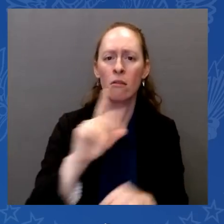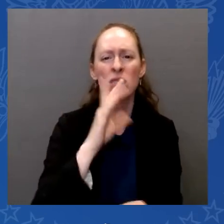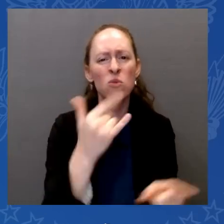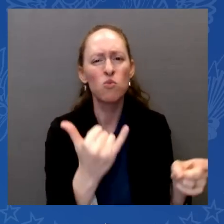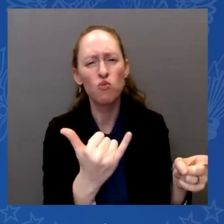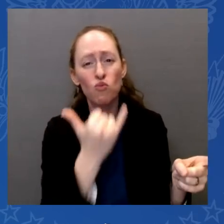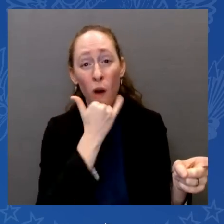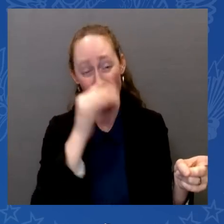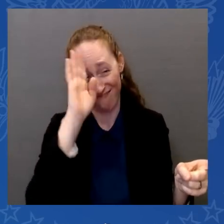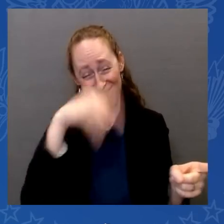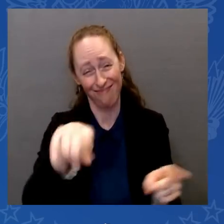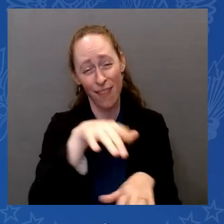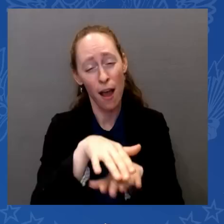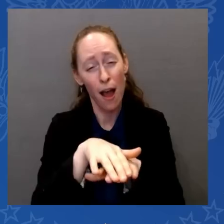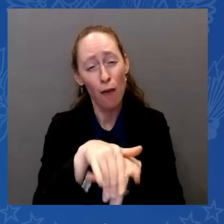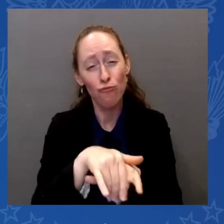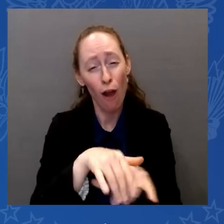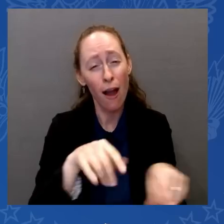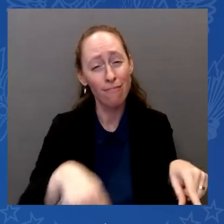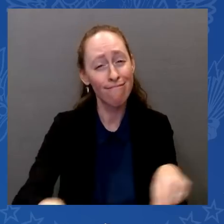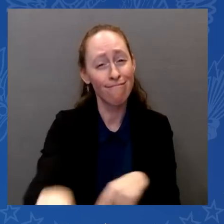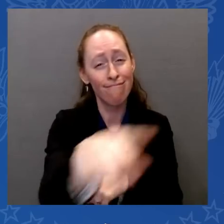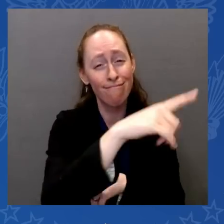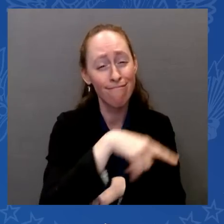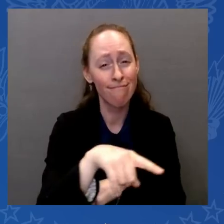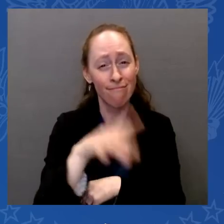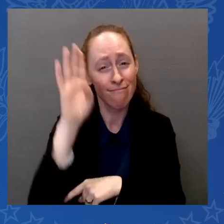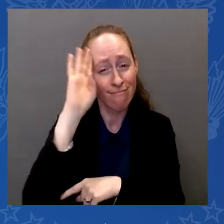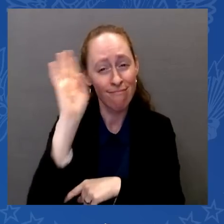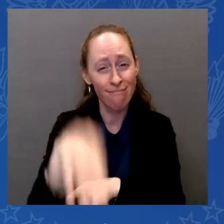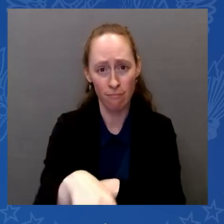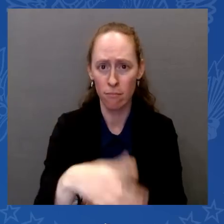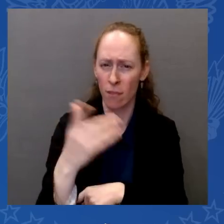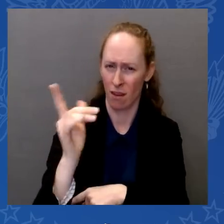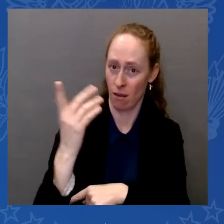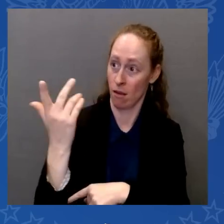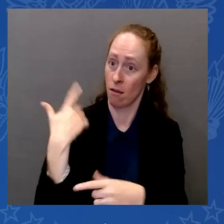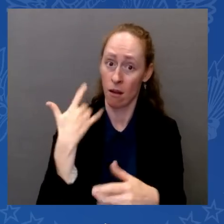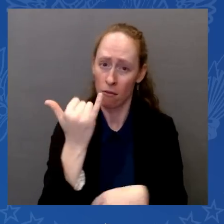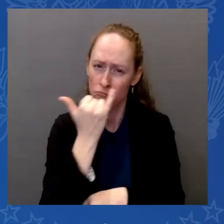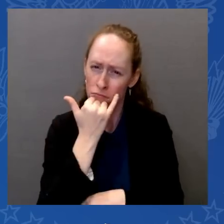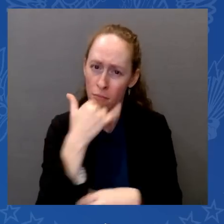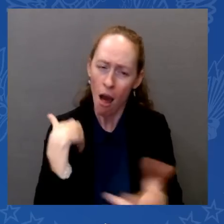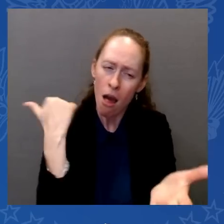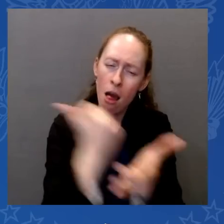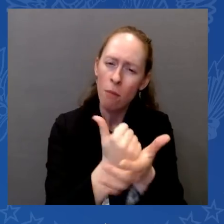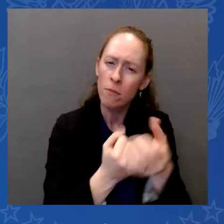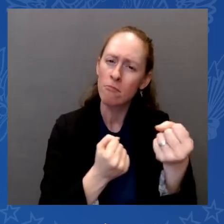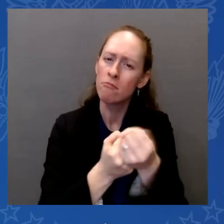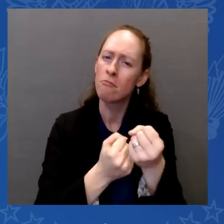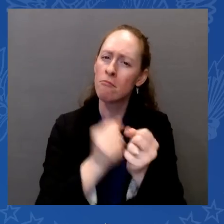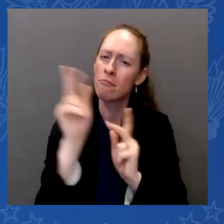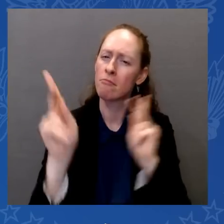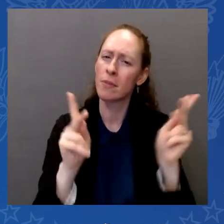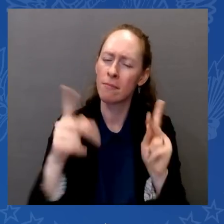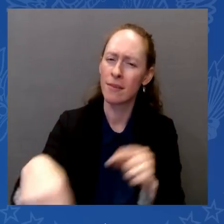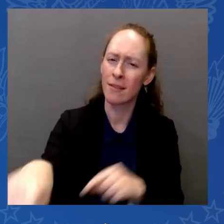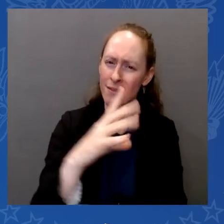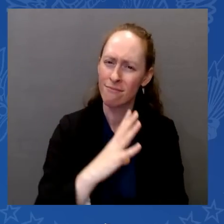as they recover from the pandemic, especially not the same Republicans who voted for a $2 trillion tax cut in the last administration --